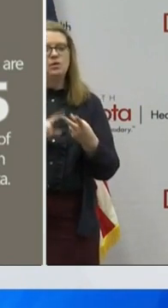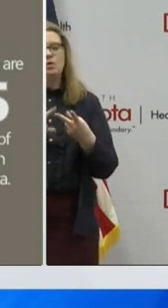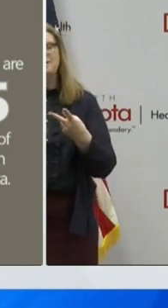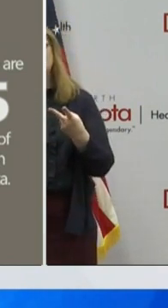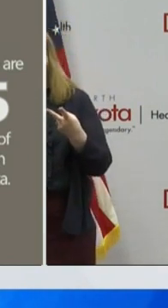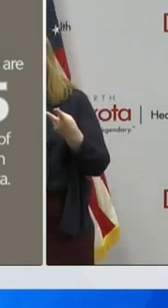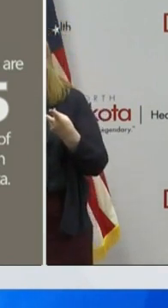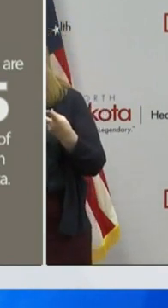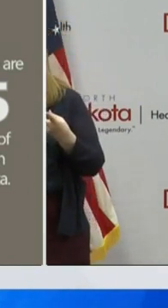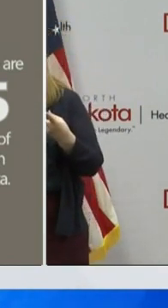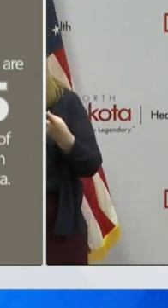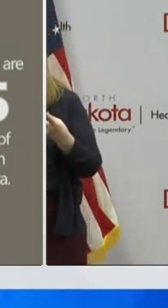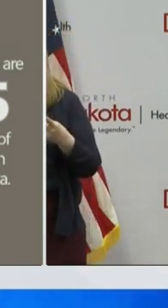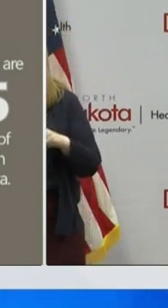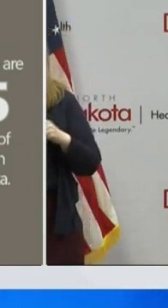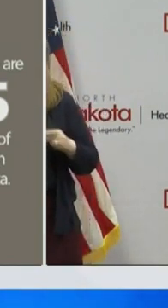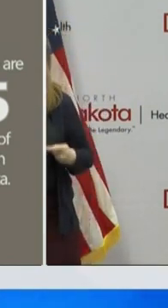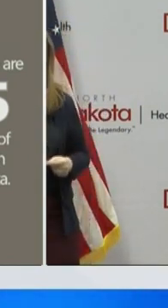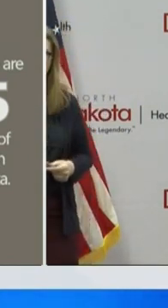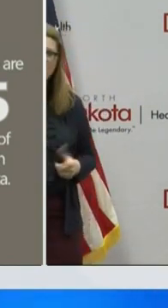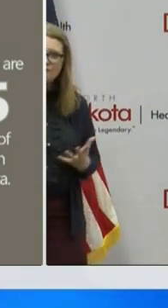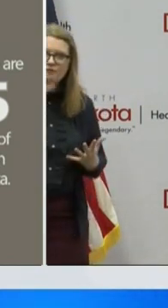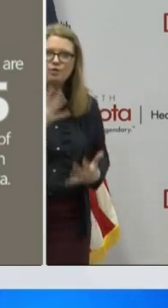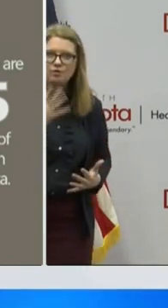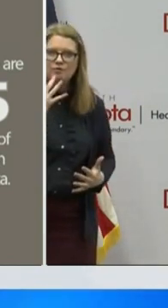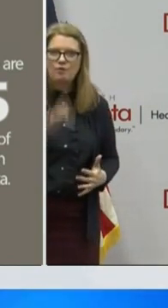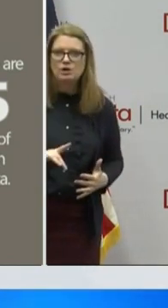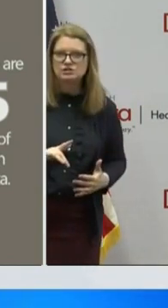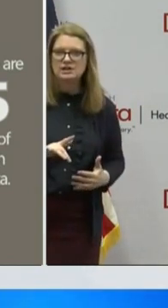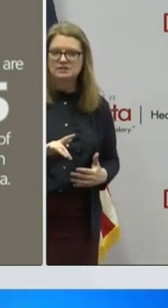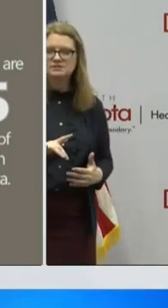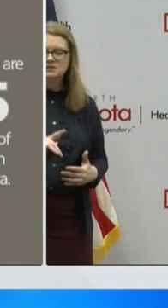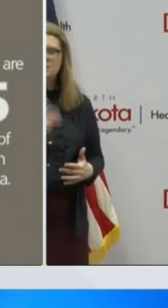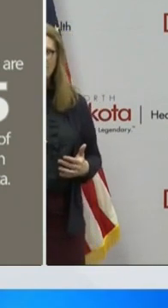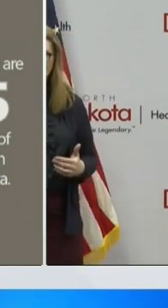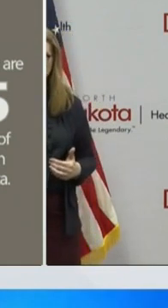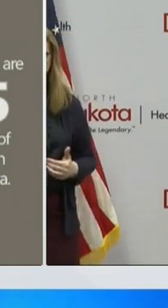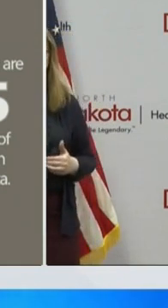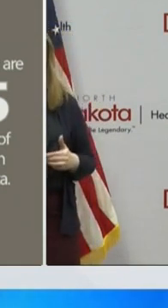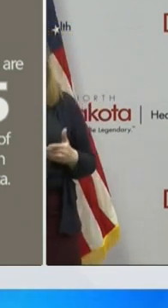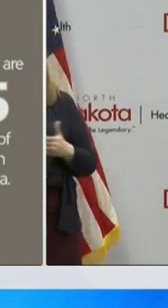CASES, AND THEY HAVE EITHER CLEARED THE CHART EITHER ONE OF TWO WAYS, EITHER PEOPLE